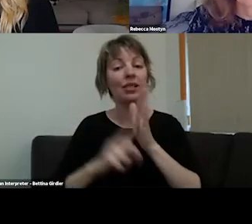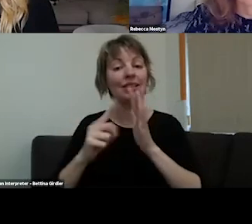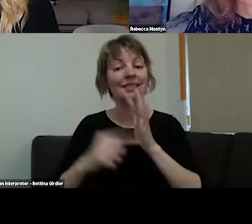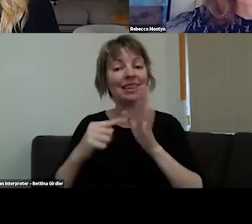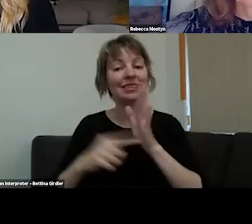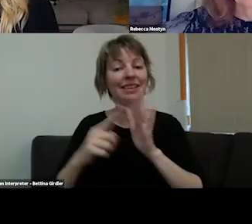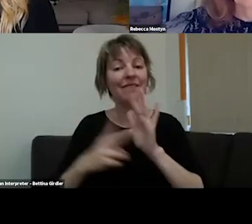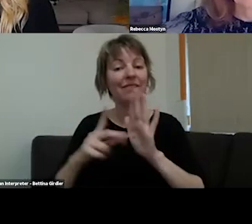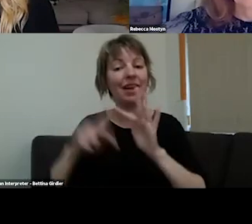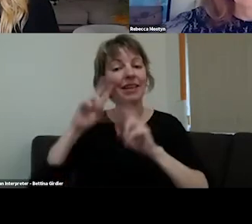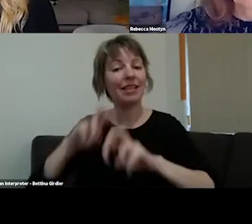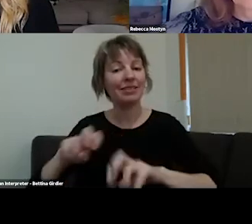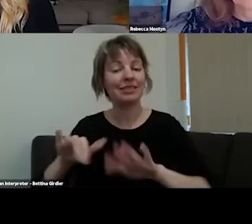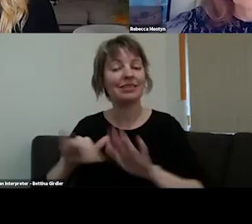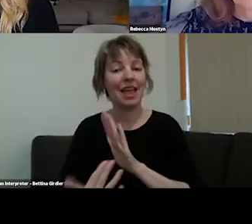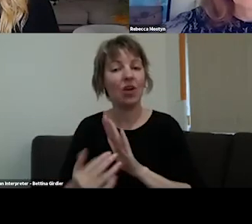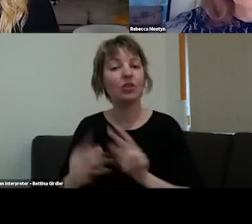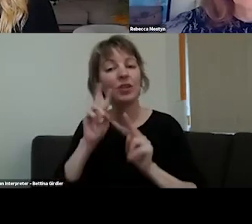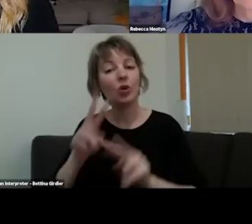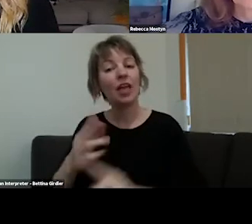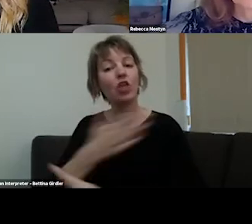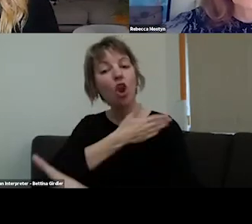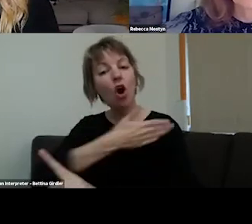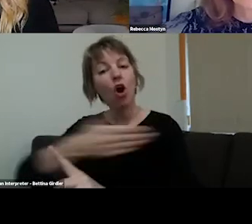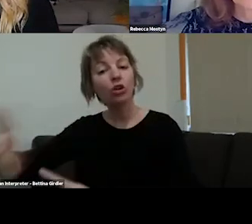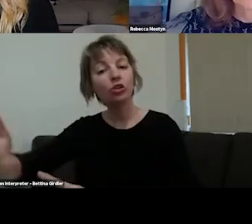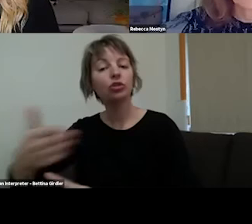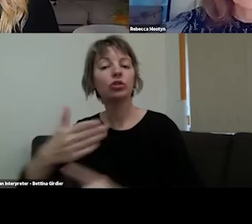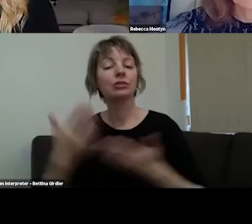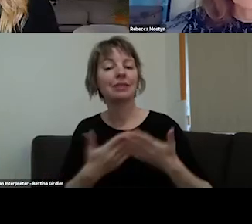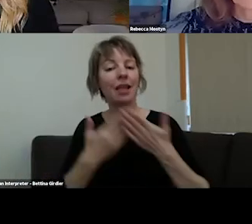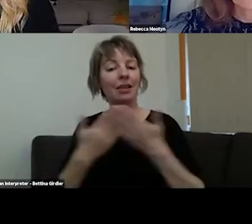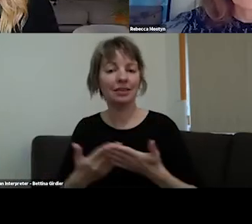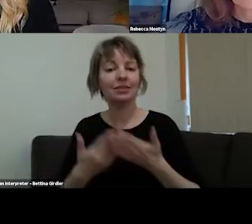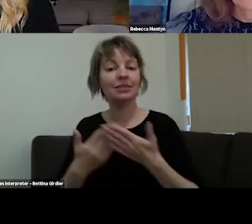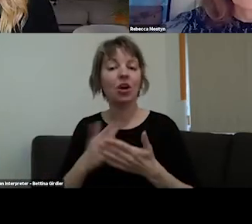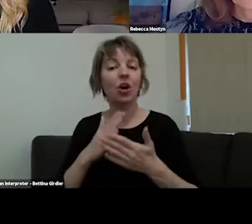at the longitudinal studies of health and wellbeing.